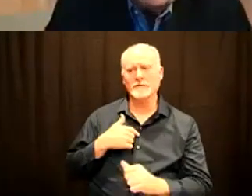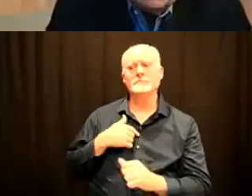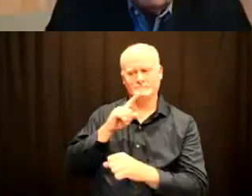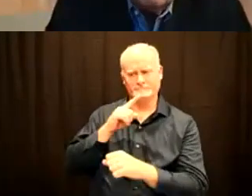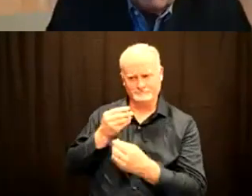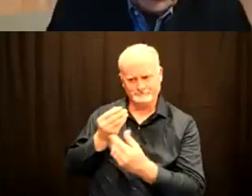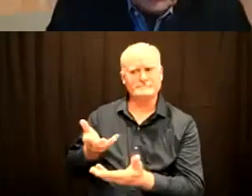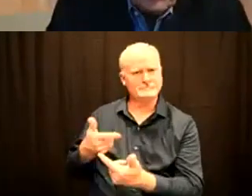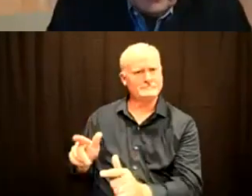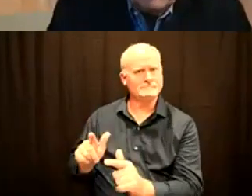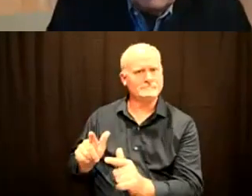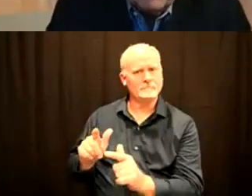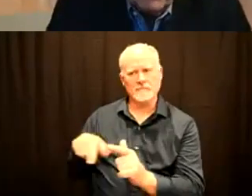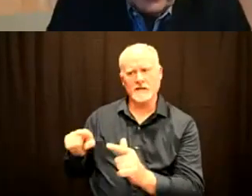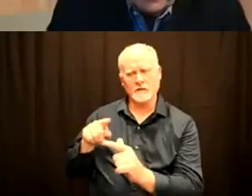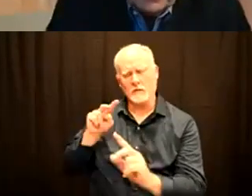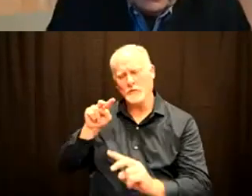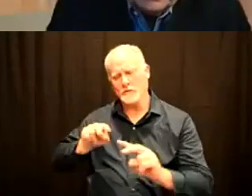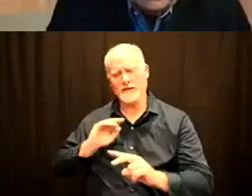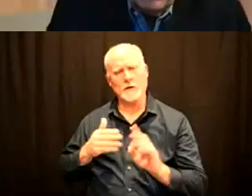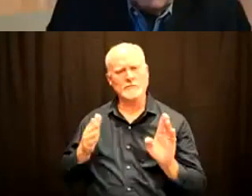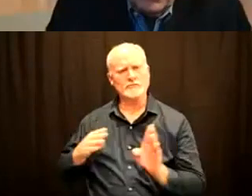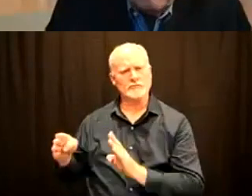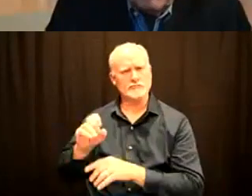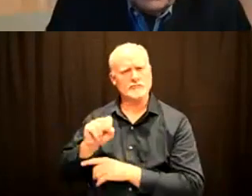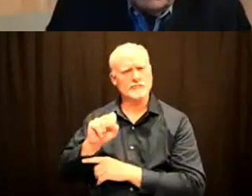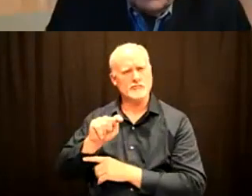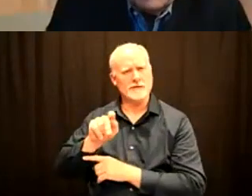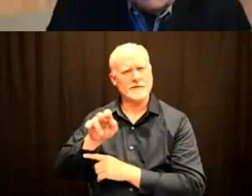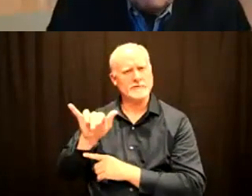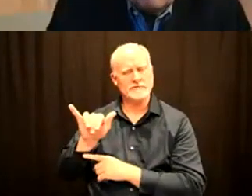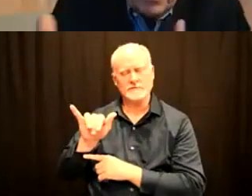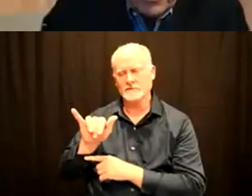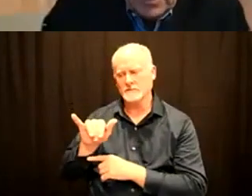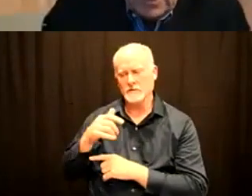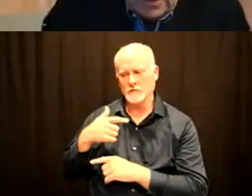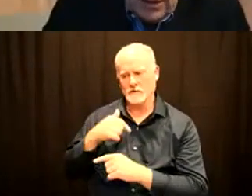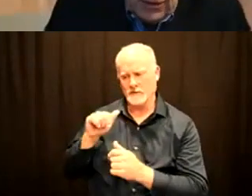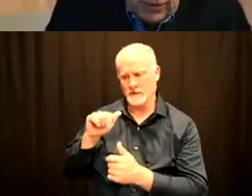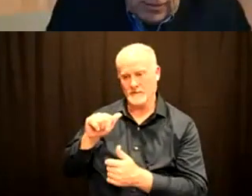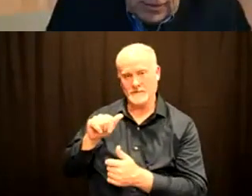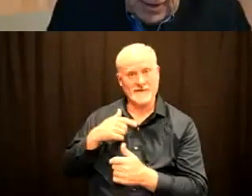our diversion strategies so that we can low the level a bit if things get uh continue to to get